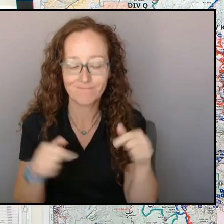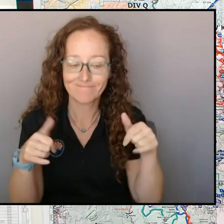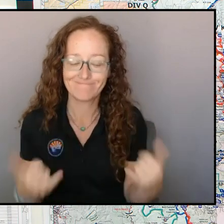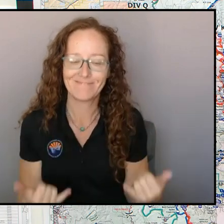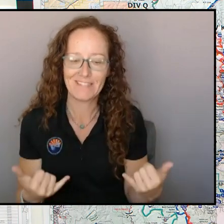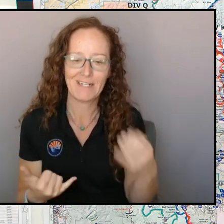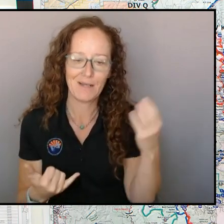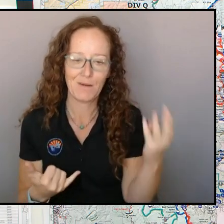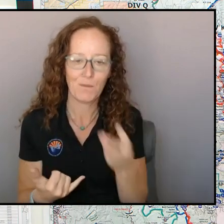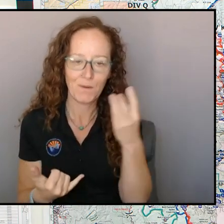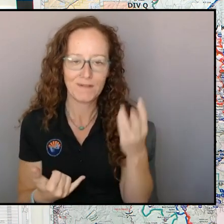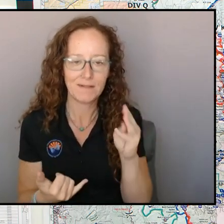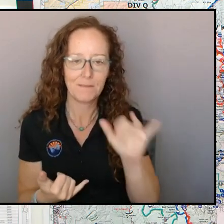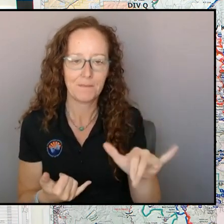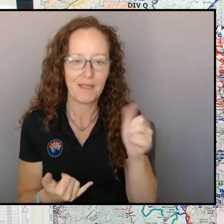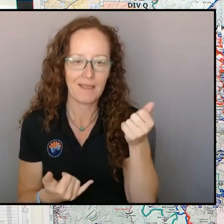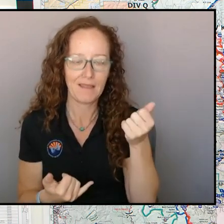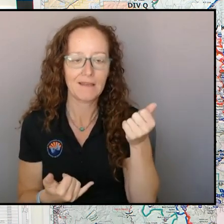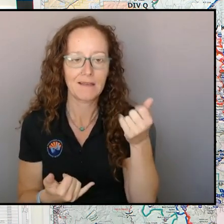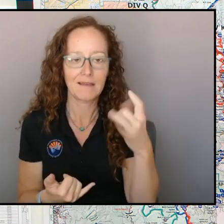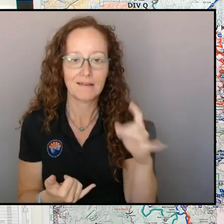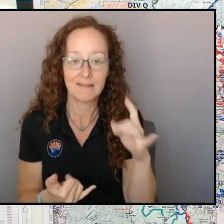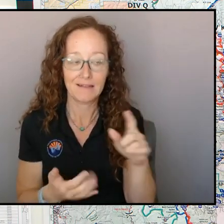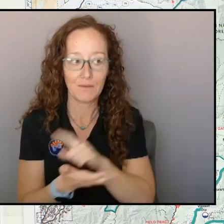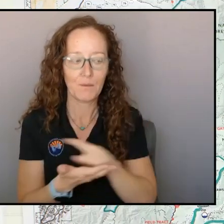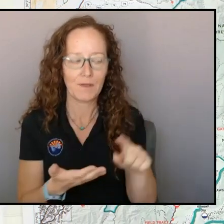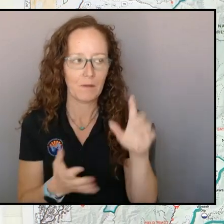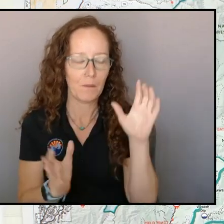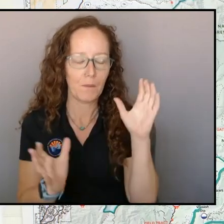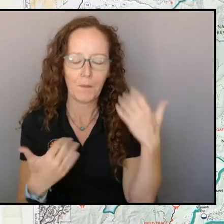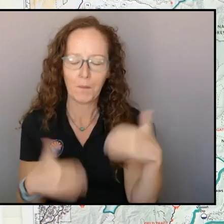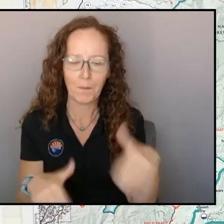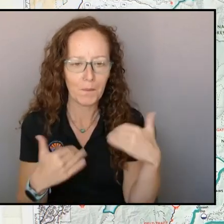front come in off map overnight. Turned our winds a little bit